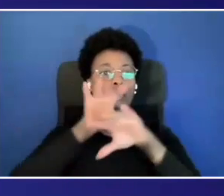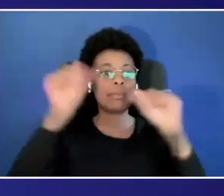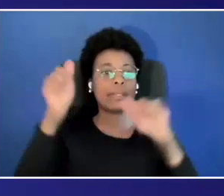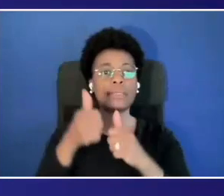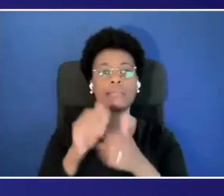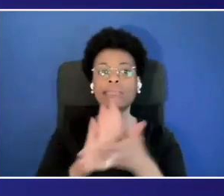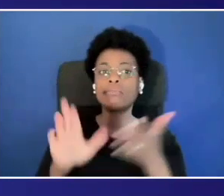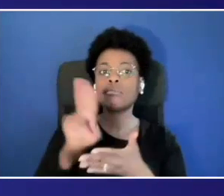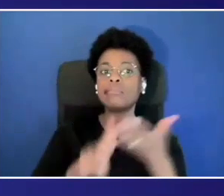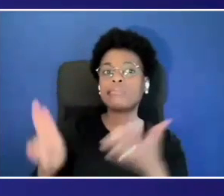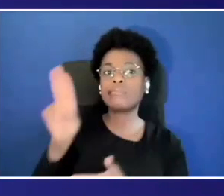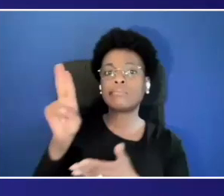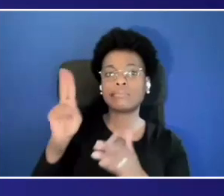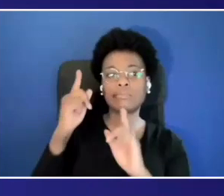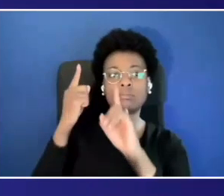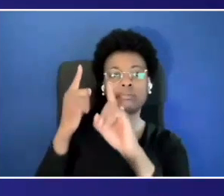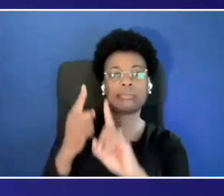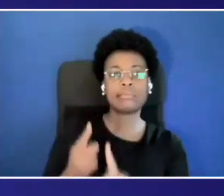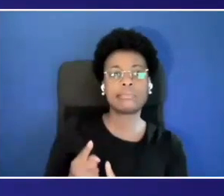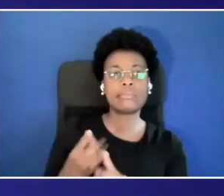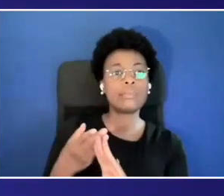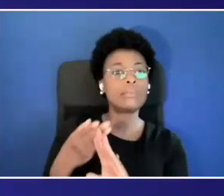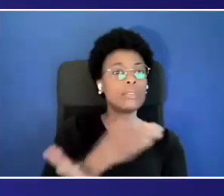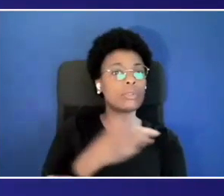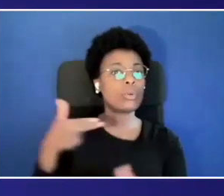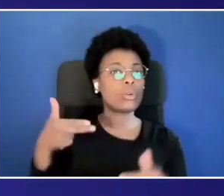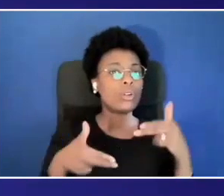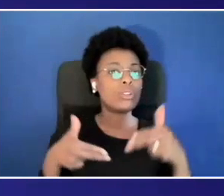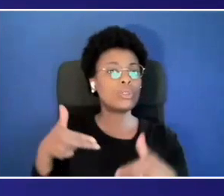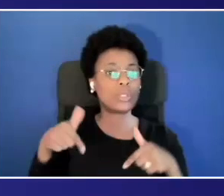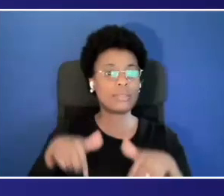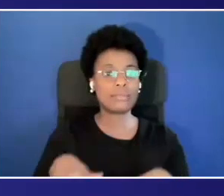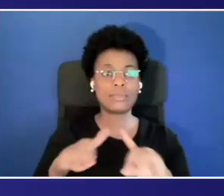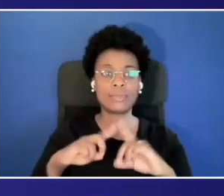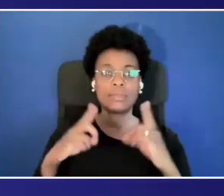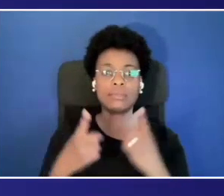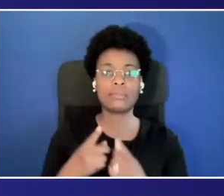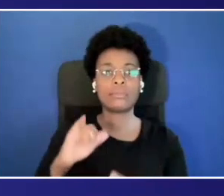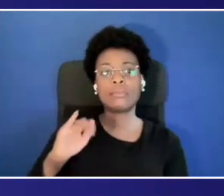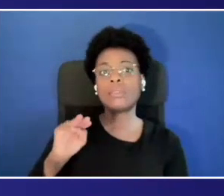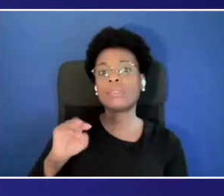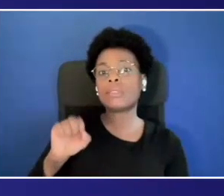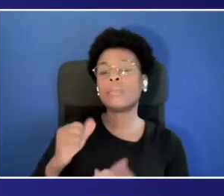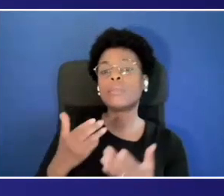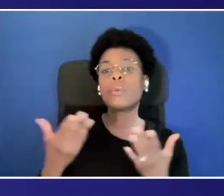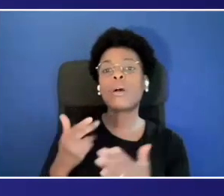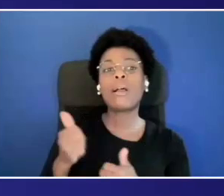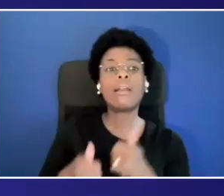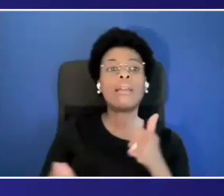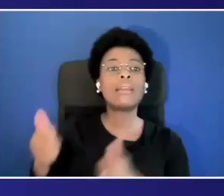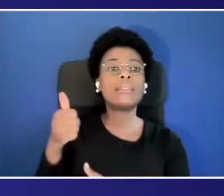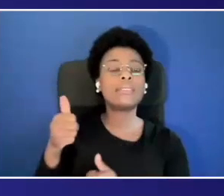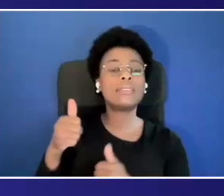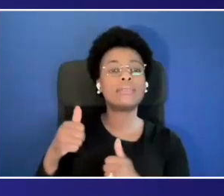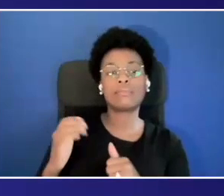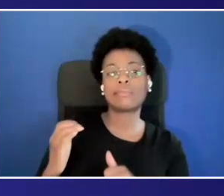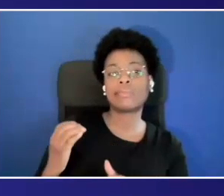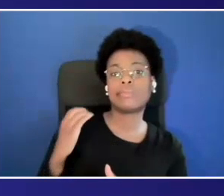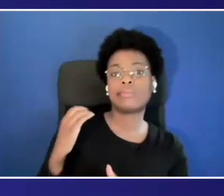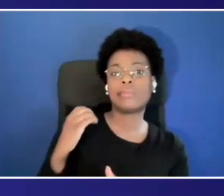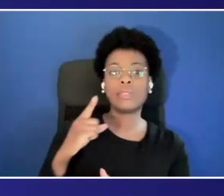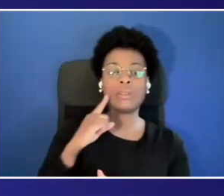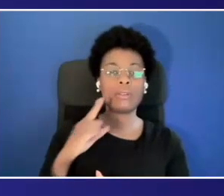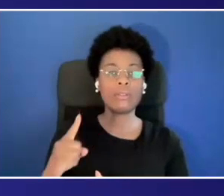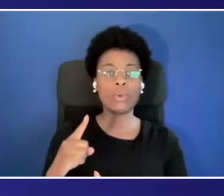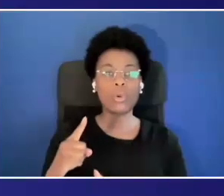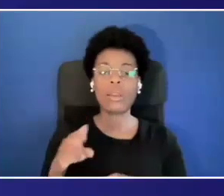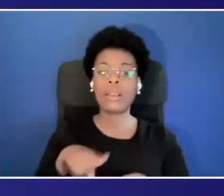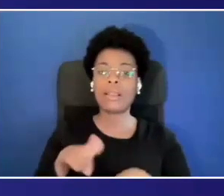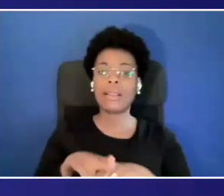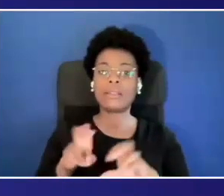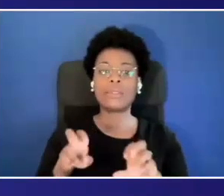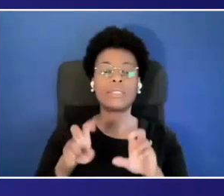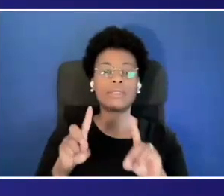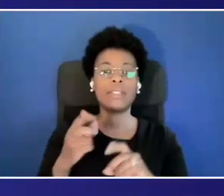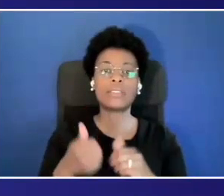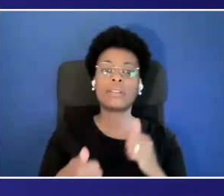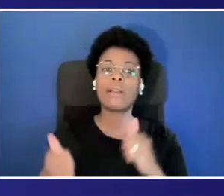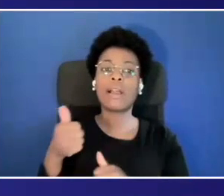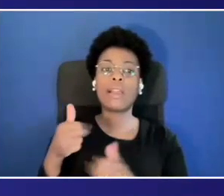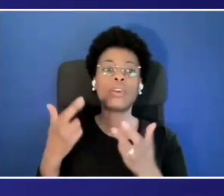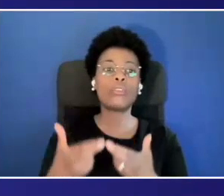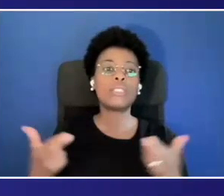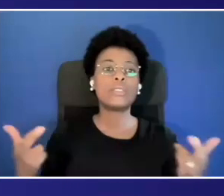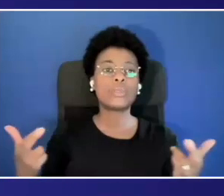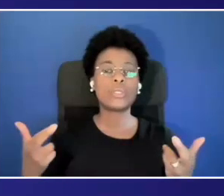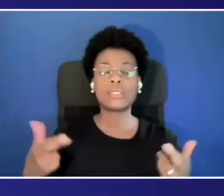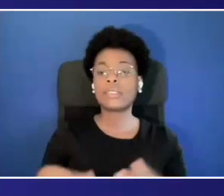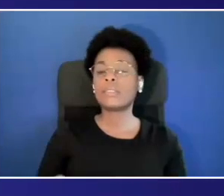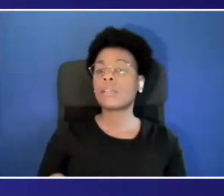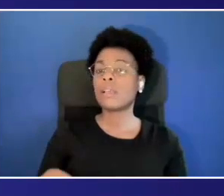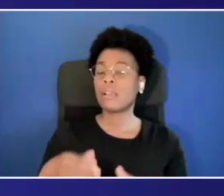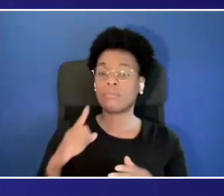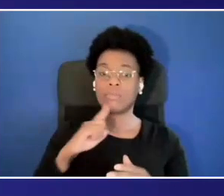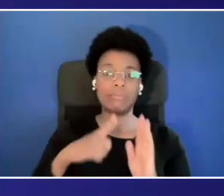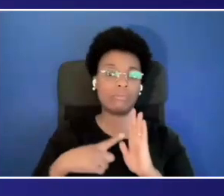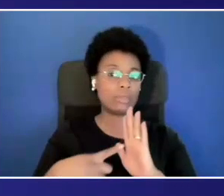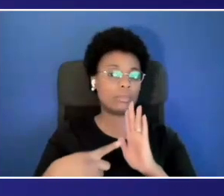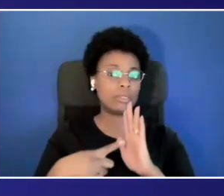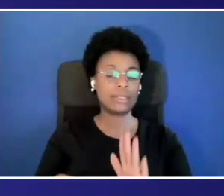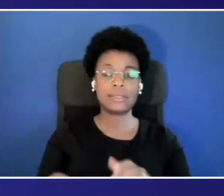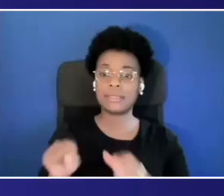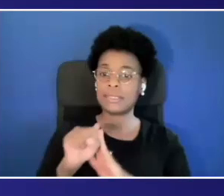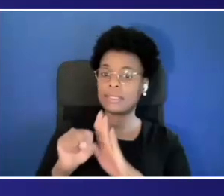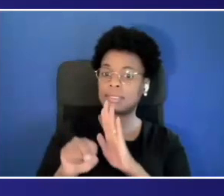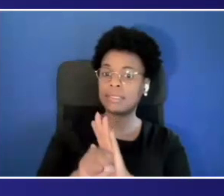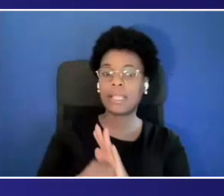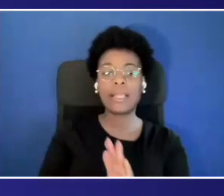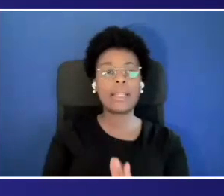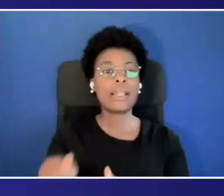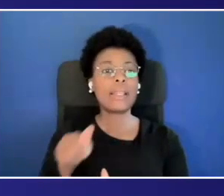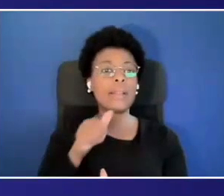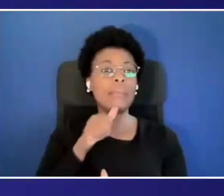Prior to joining the department, James served as president and chief executive officer. Of the National Council of Higher Education Resources and Share, which represents state, nonprofit, and private higher education finance organizations.